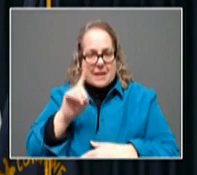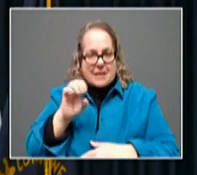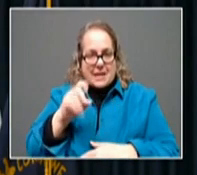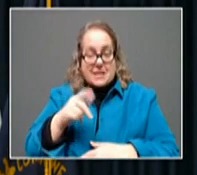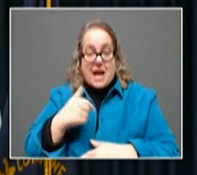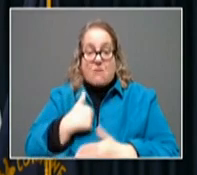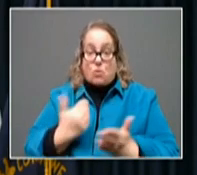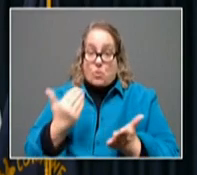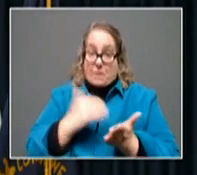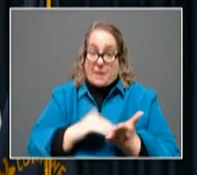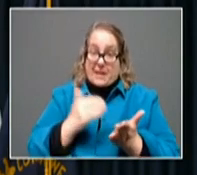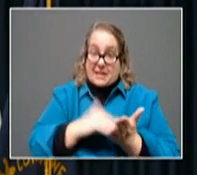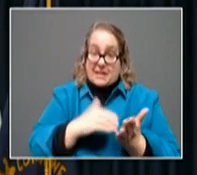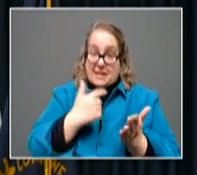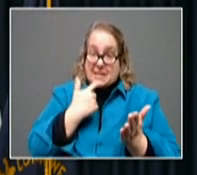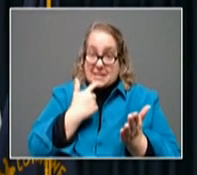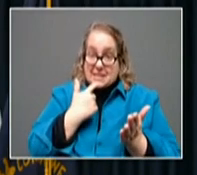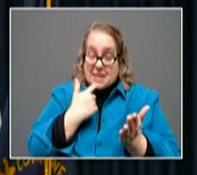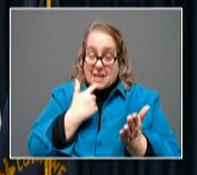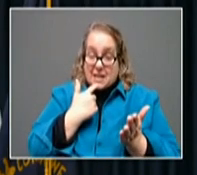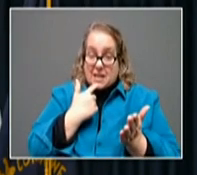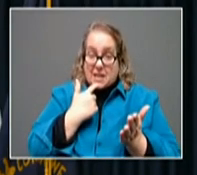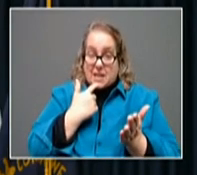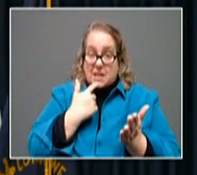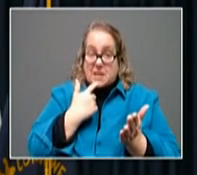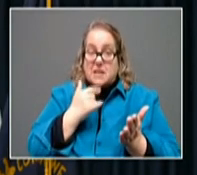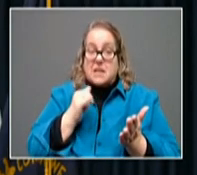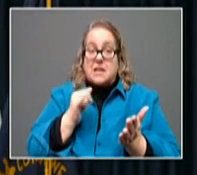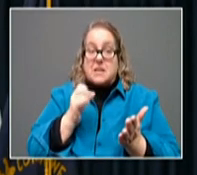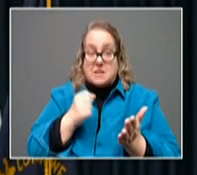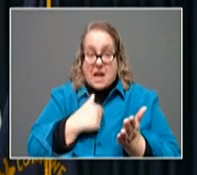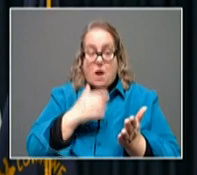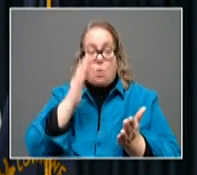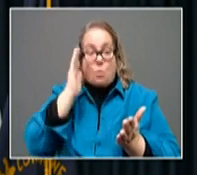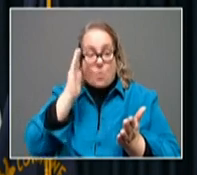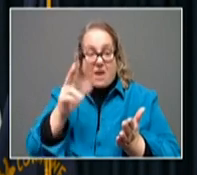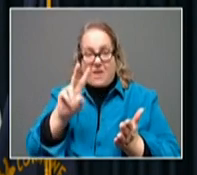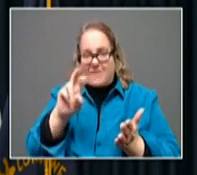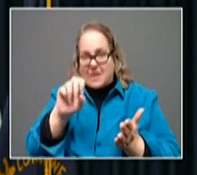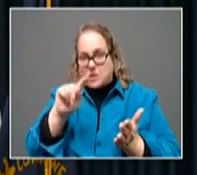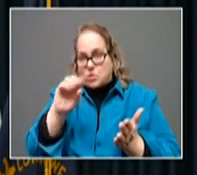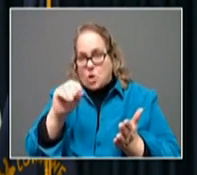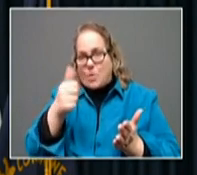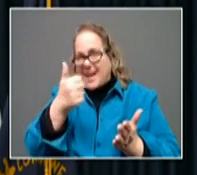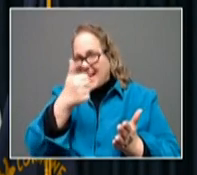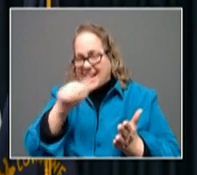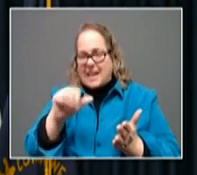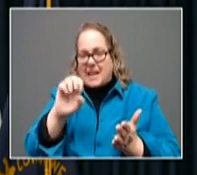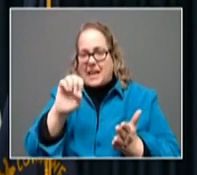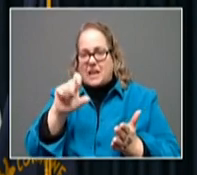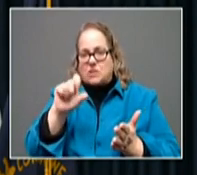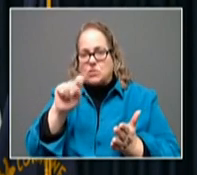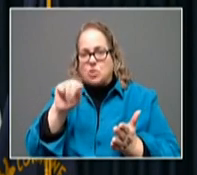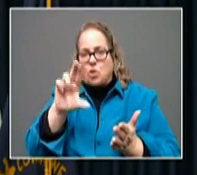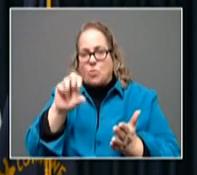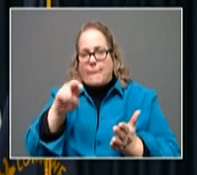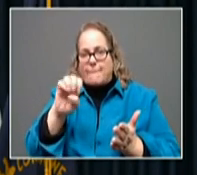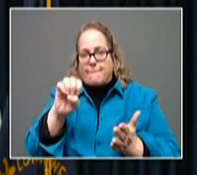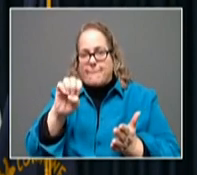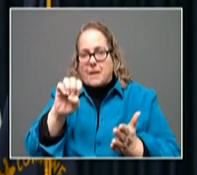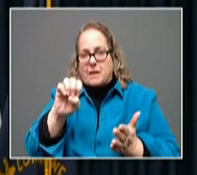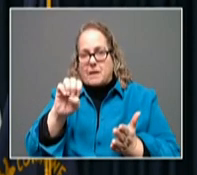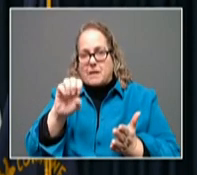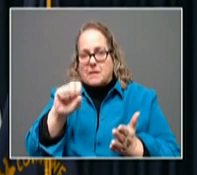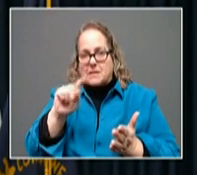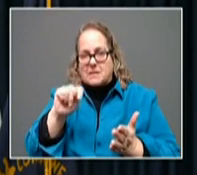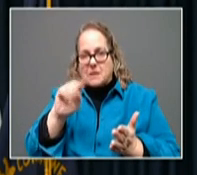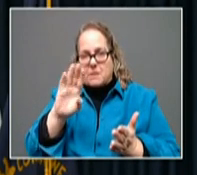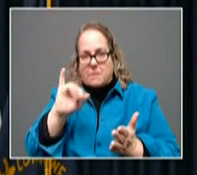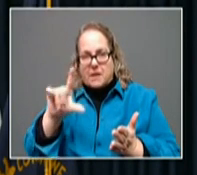is, is um, I will veto any extremist bill. And by that, I mean, I've four